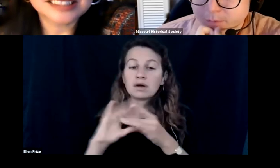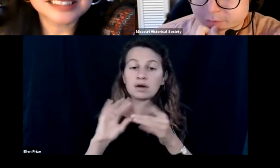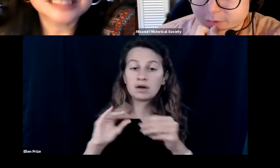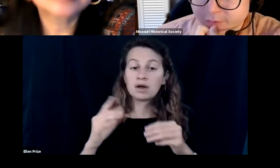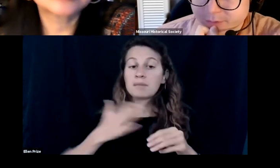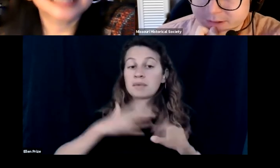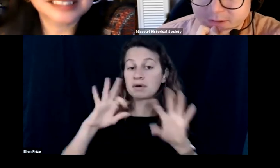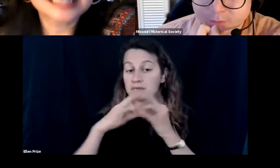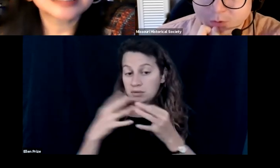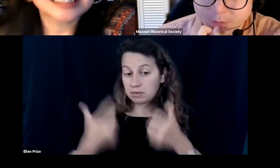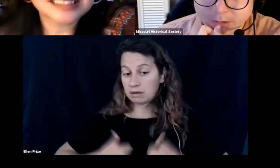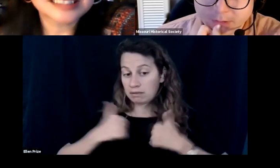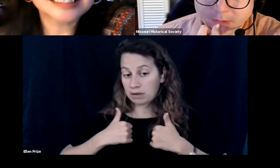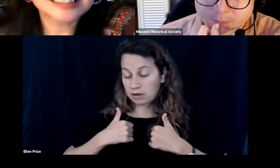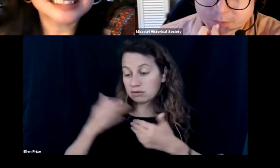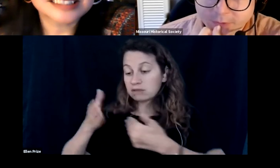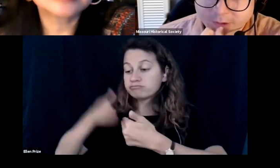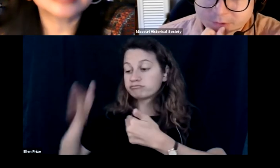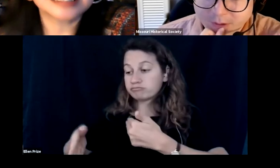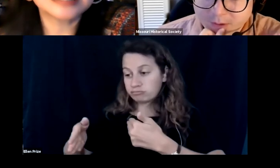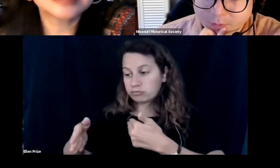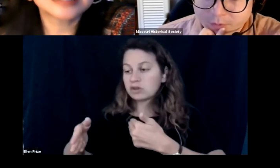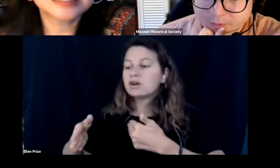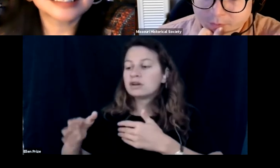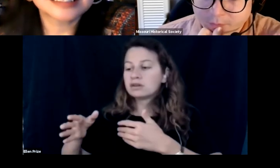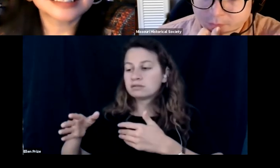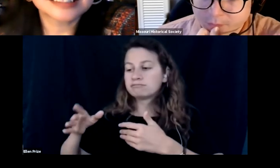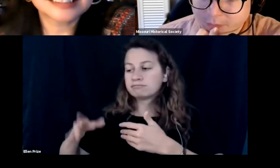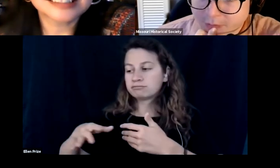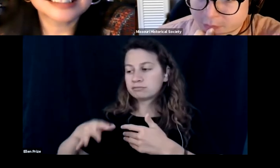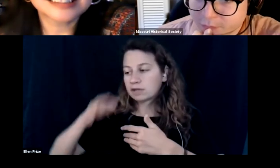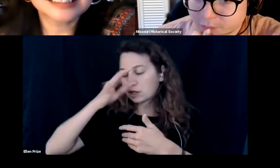So it is 730. So out of respect for people's time, I'm gonna do